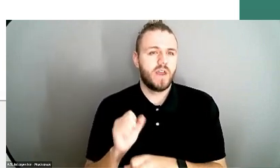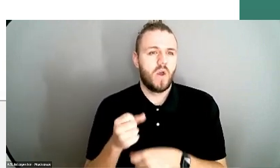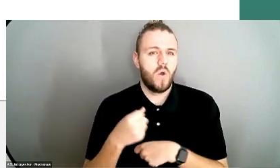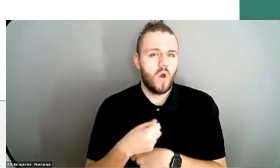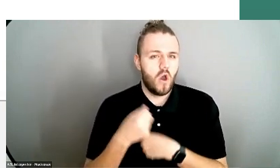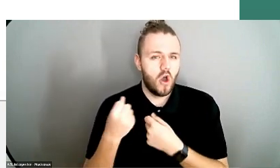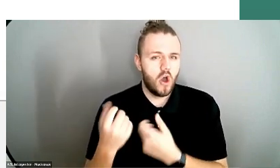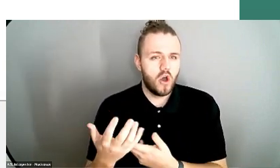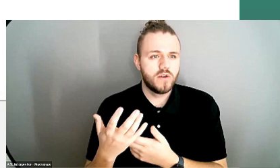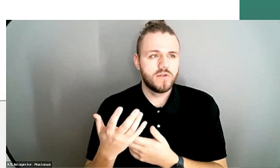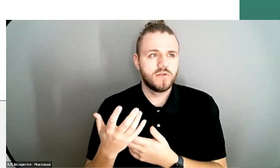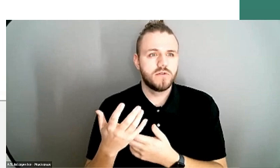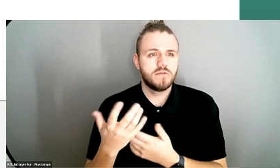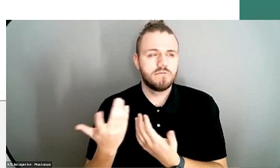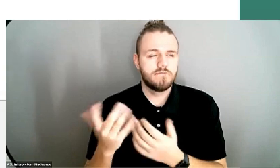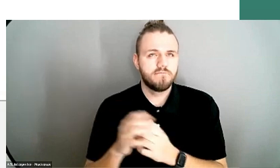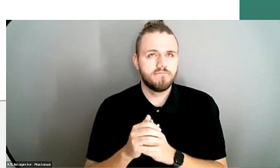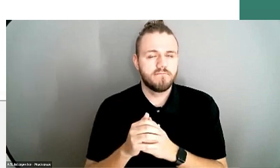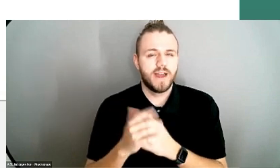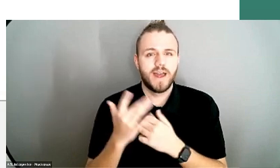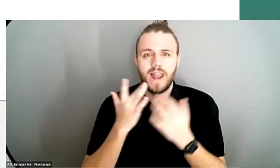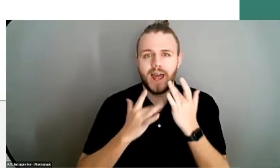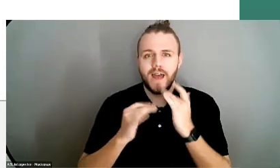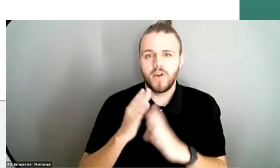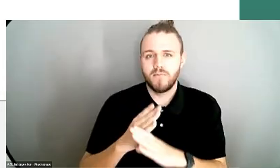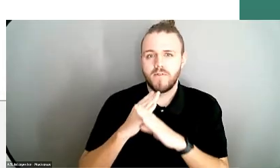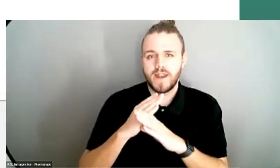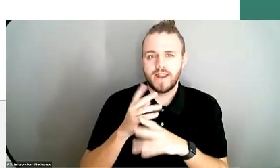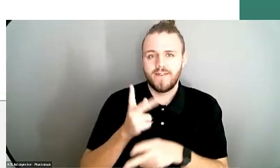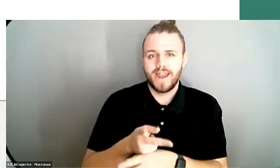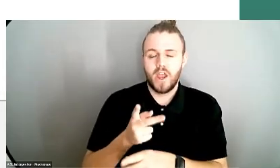lack of preventative care before pregnancy.